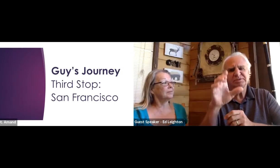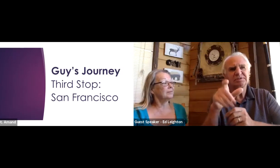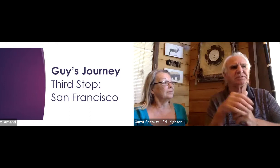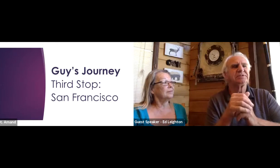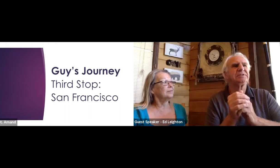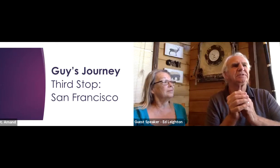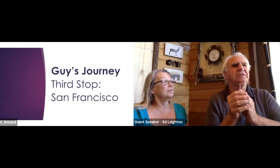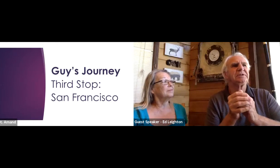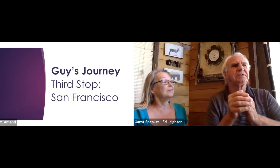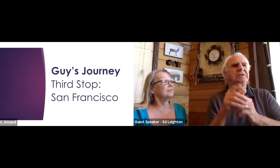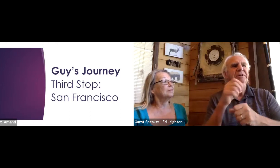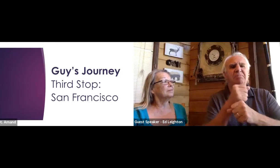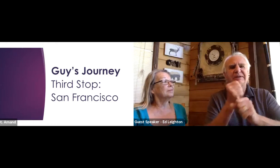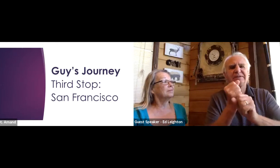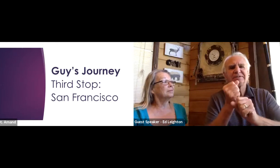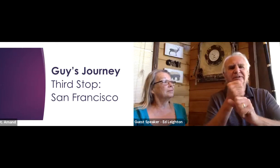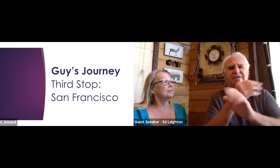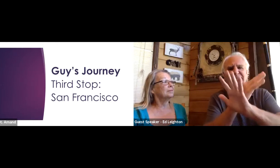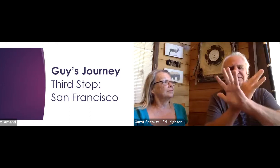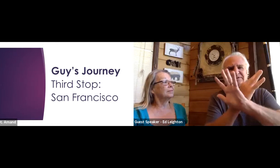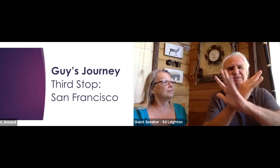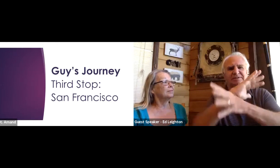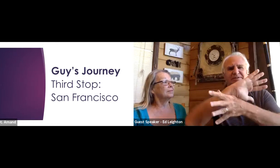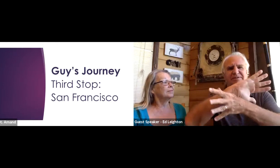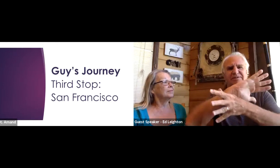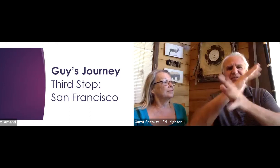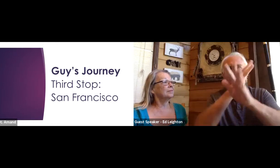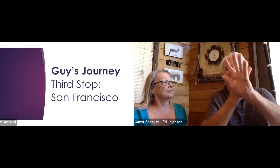There was artwork displayed there in Washington, DC.